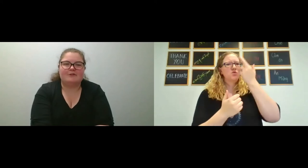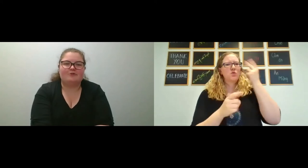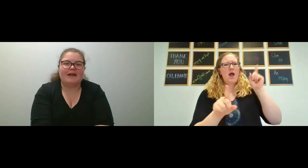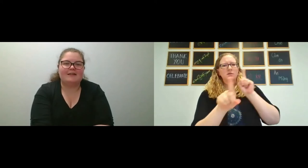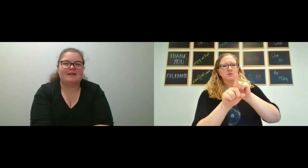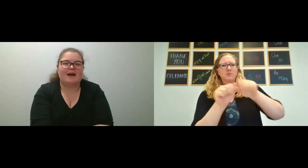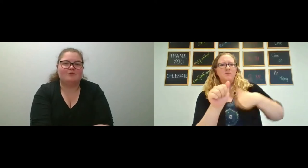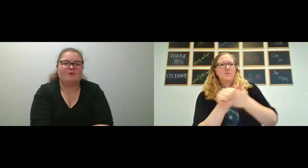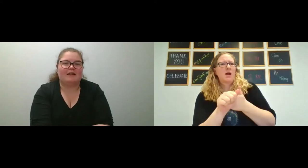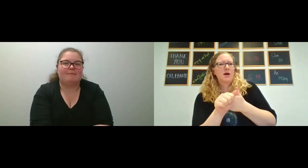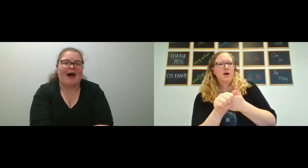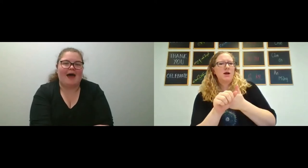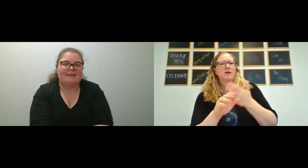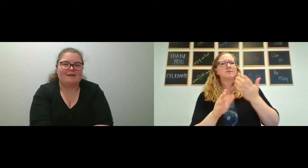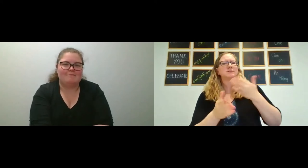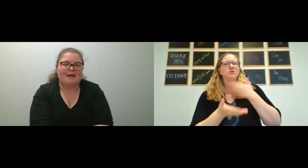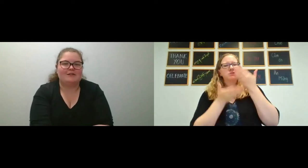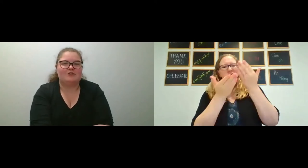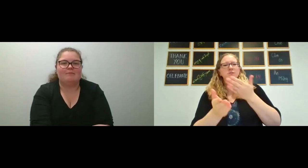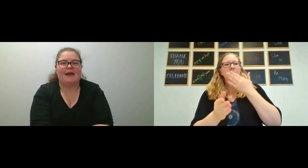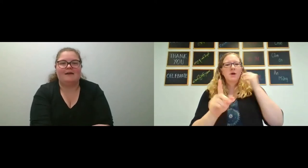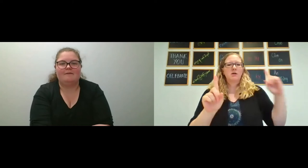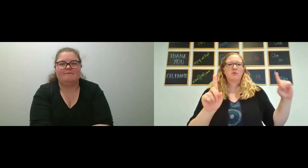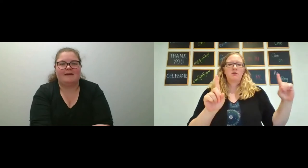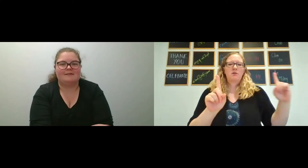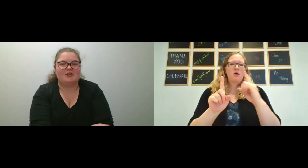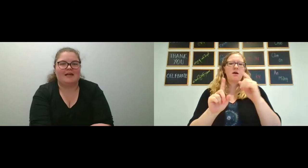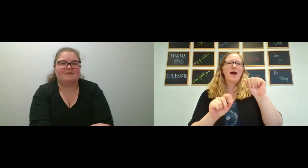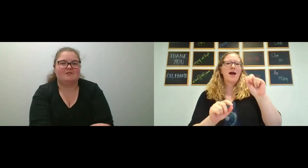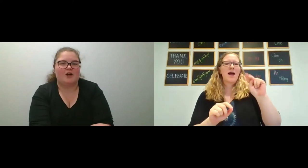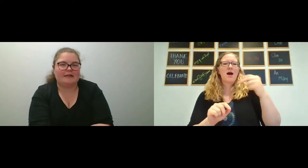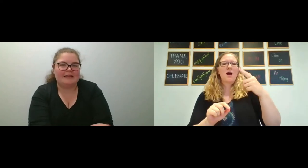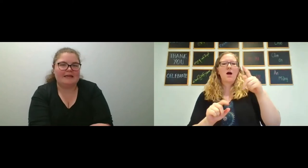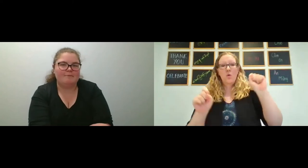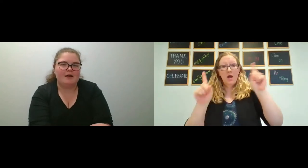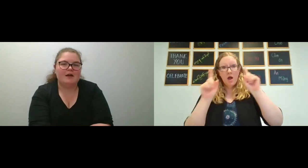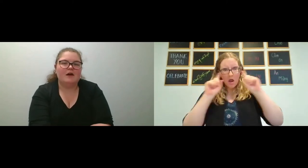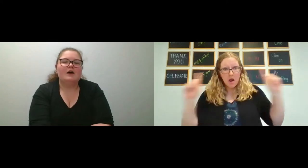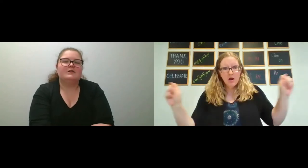but try not to come directly behind them because you might face the chance of startling them.